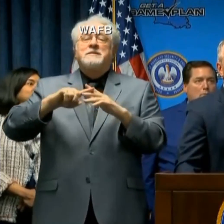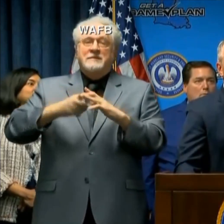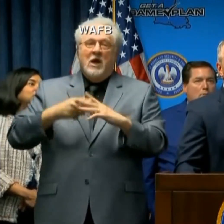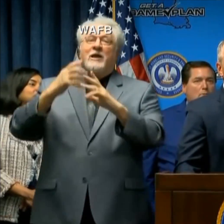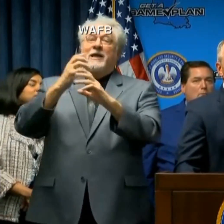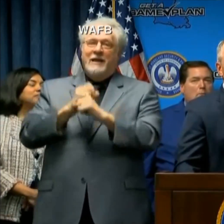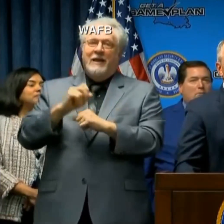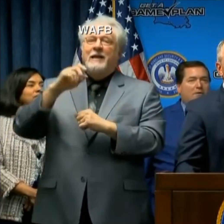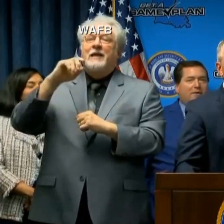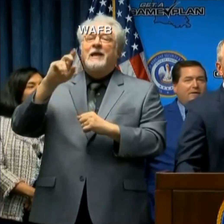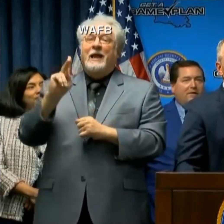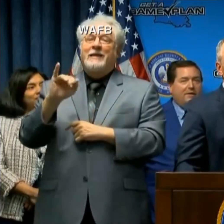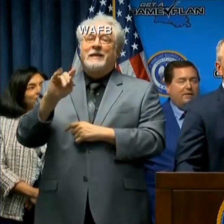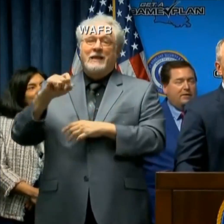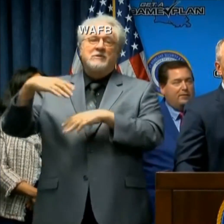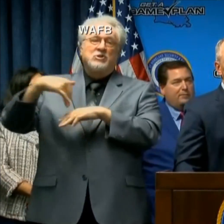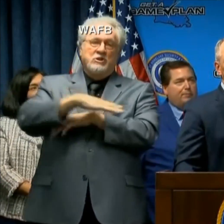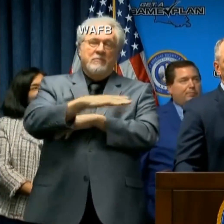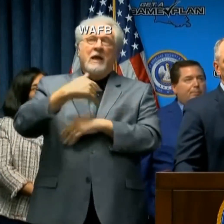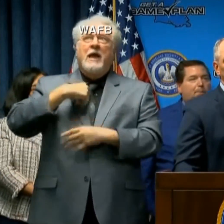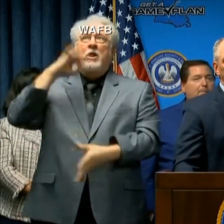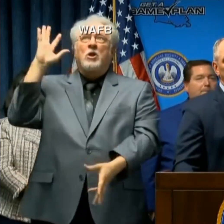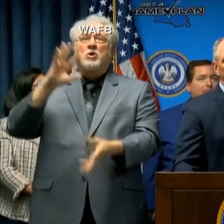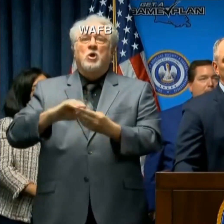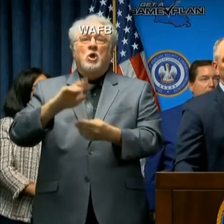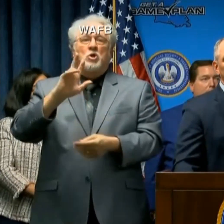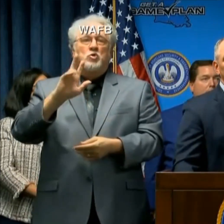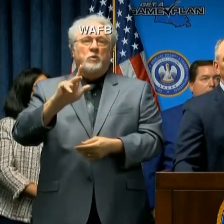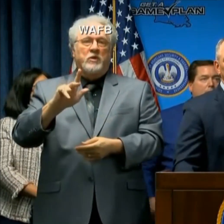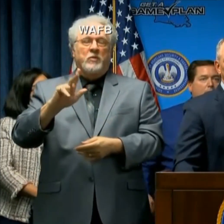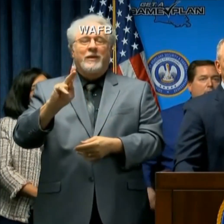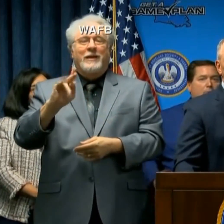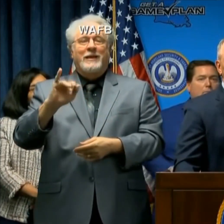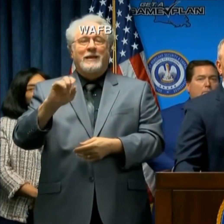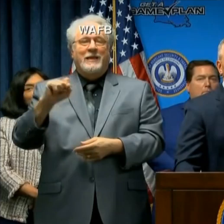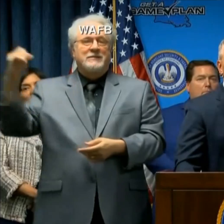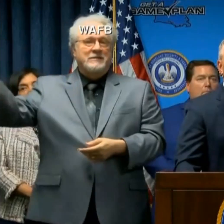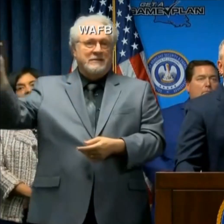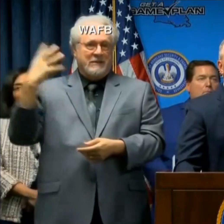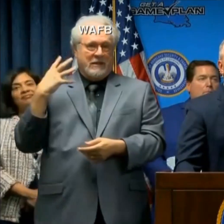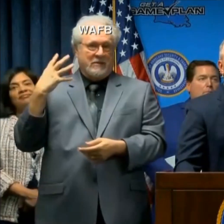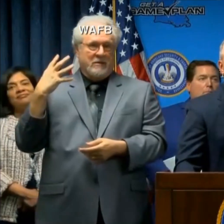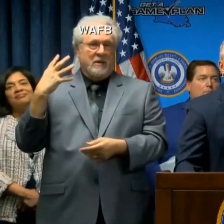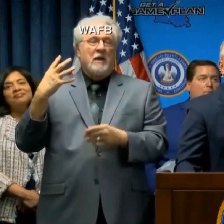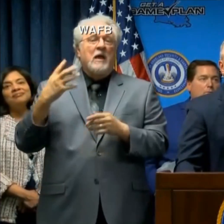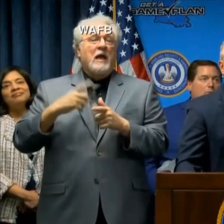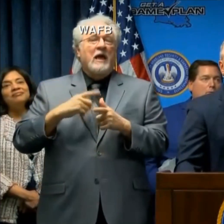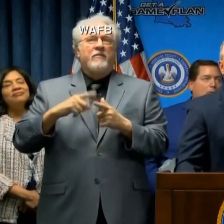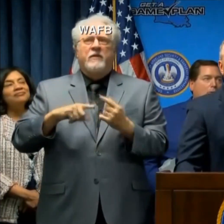the federal government we've had a total of 23 kits sent to us and the last set